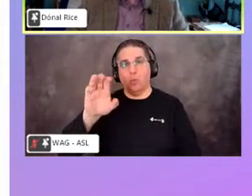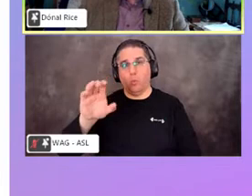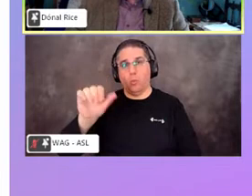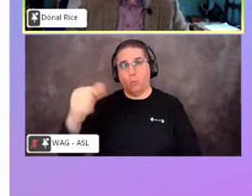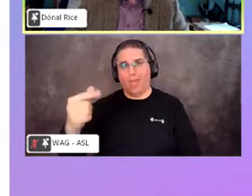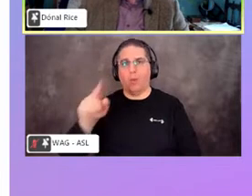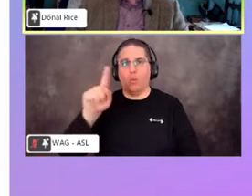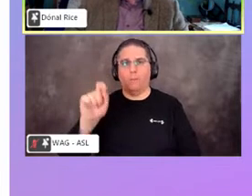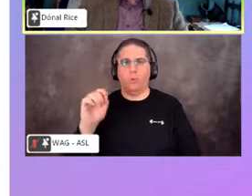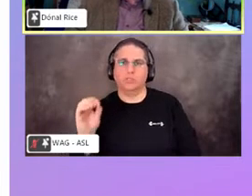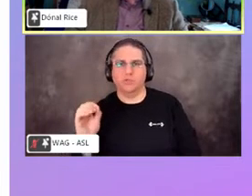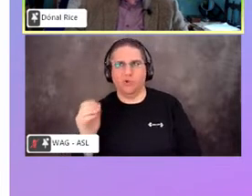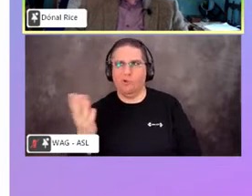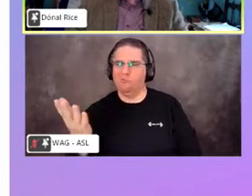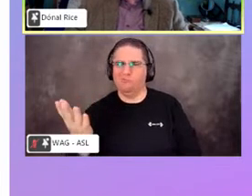accessibility and very often they'll